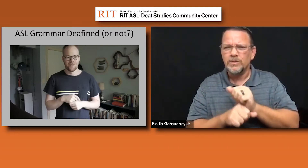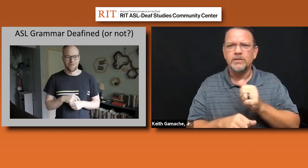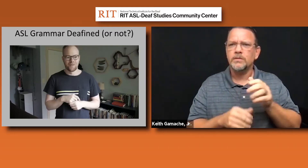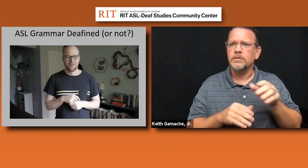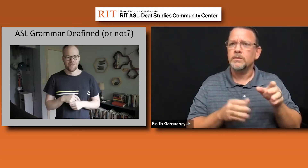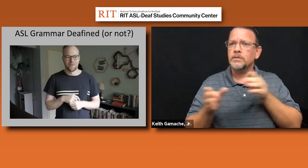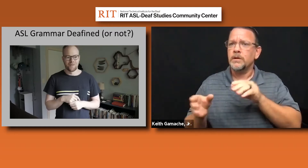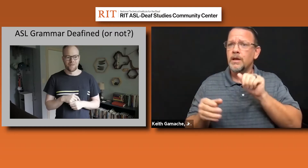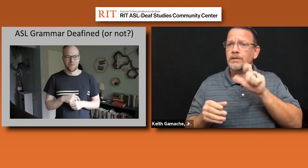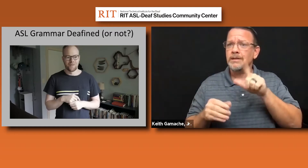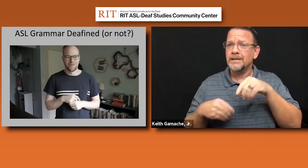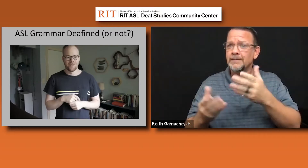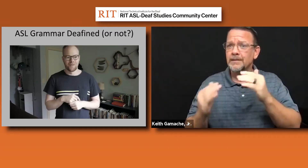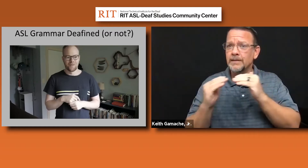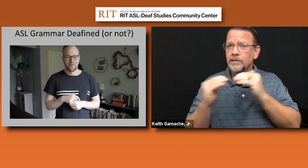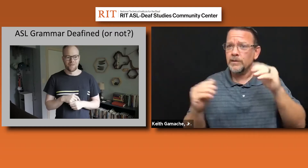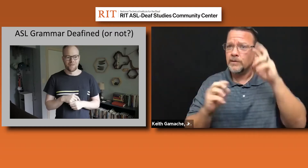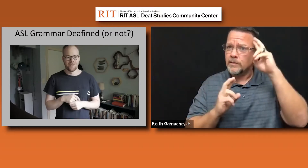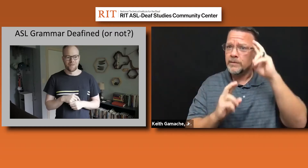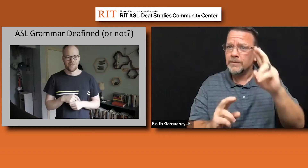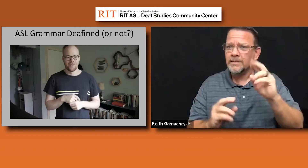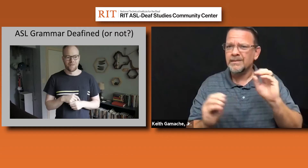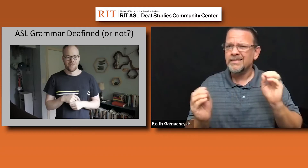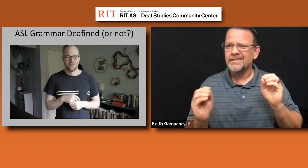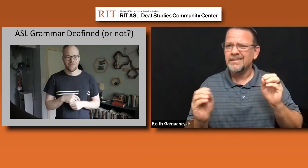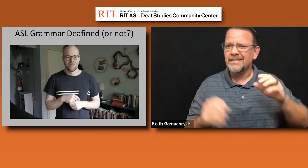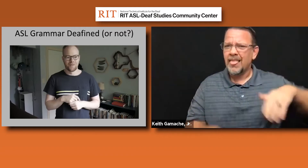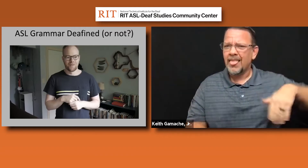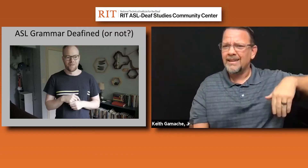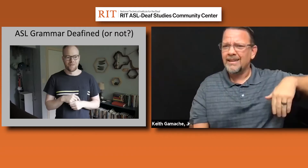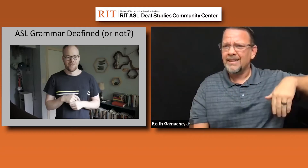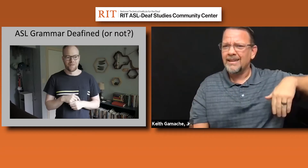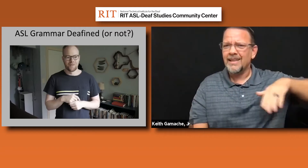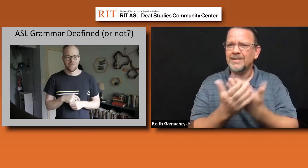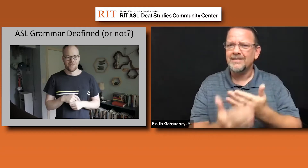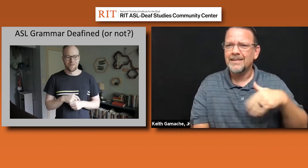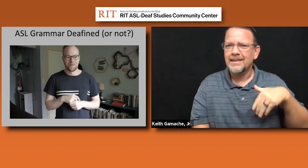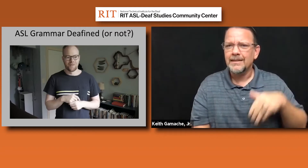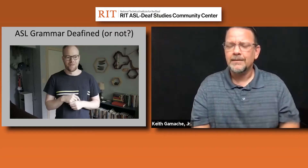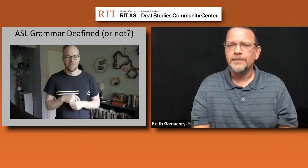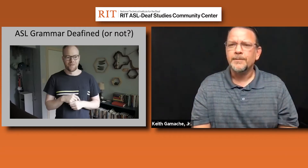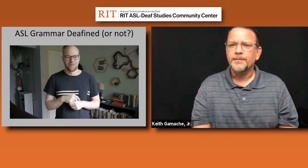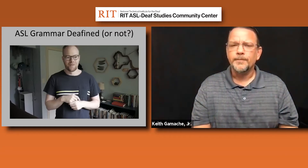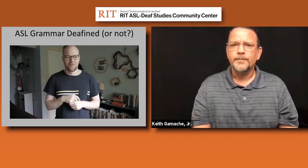their English comprehension in literacy and understanding, but we don't give that same credit and respect to ASL